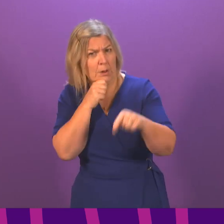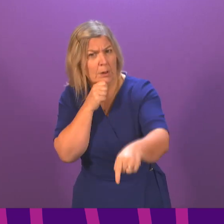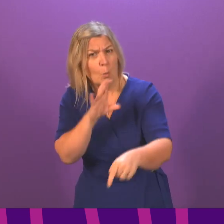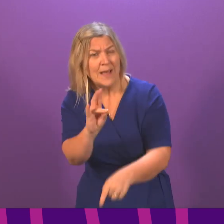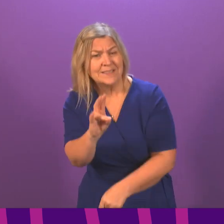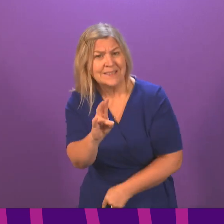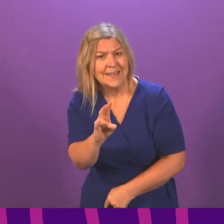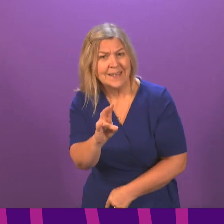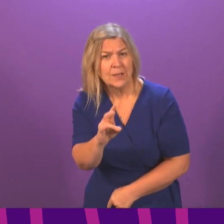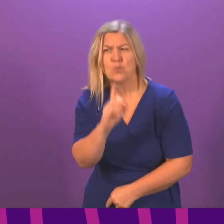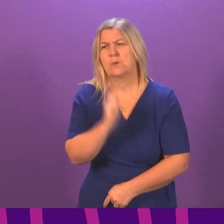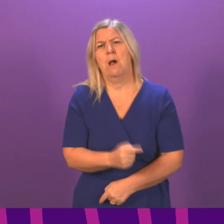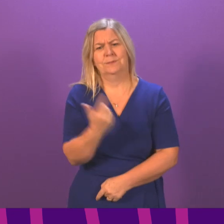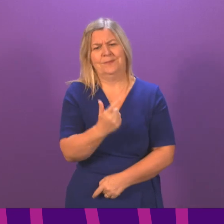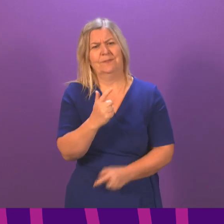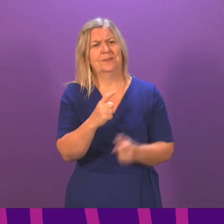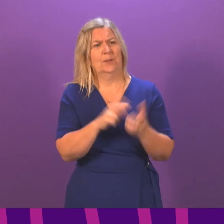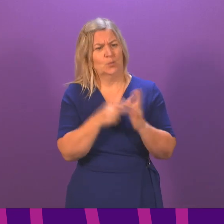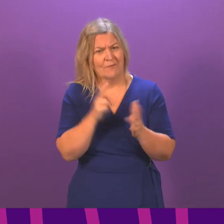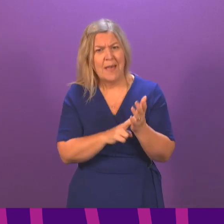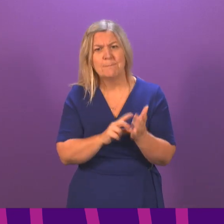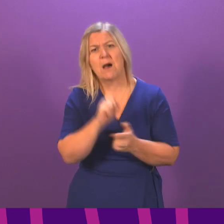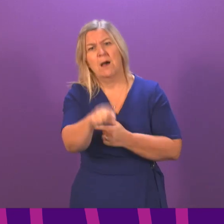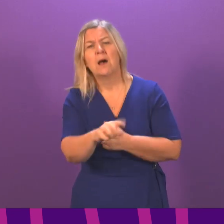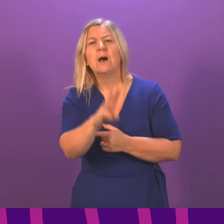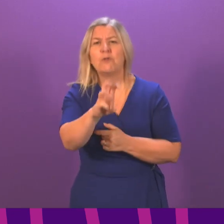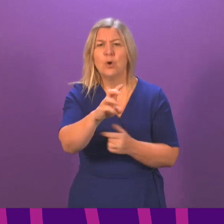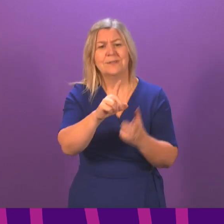to respond to the particular case that I have mentioned, but I would like to know whether she will introduce similar regulations for Scotland.